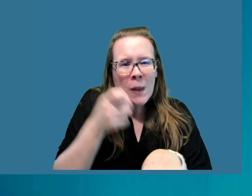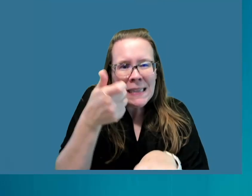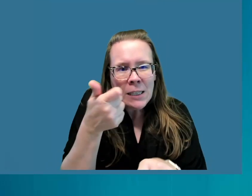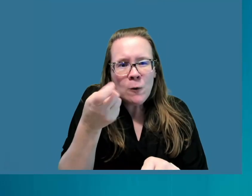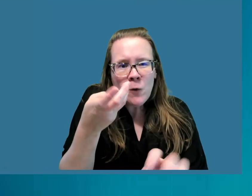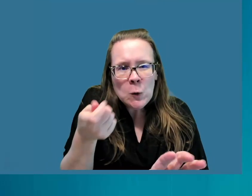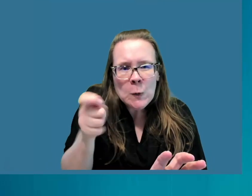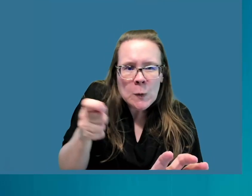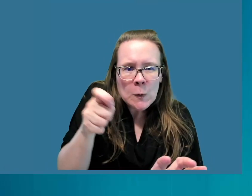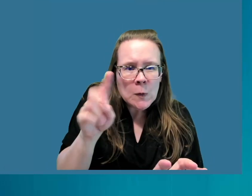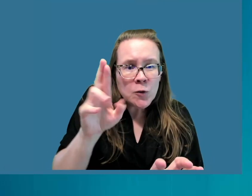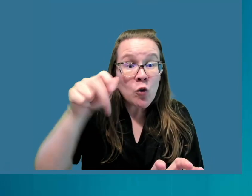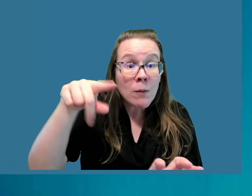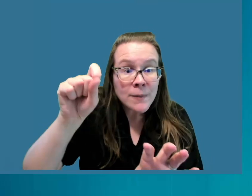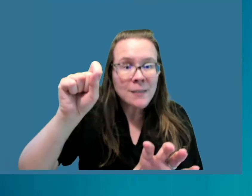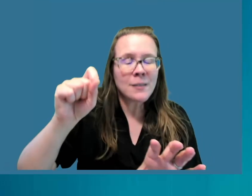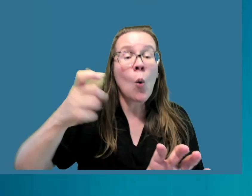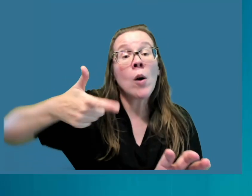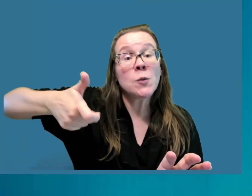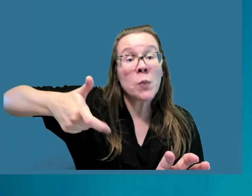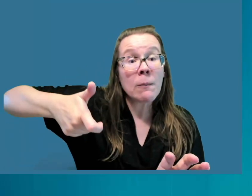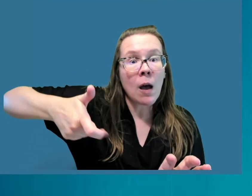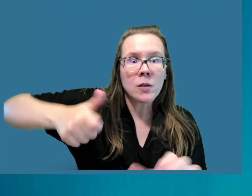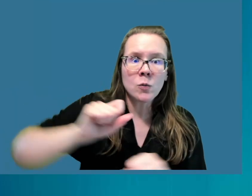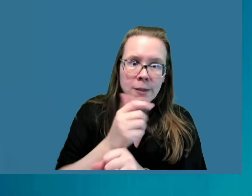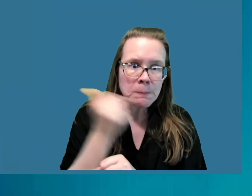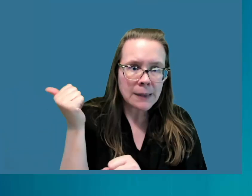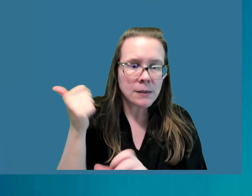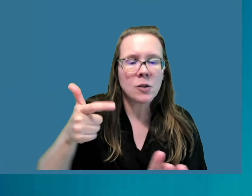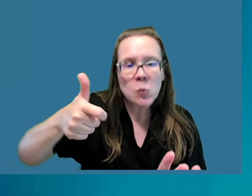don't try to stir in all of the color before adding the water. You can go ahead and add water,